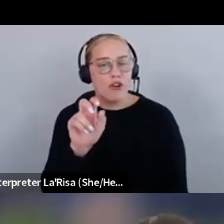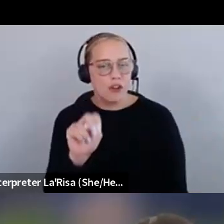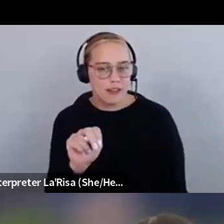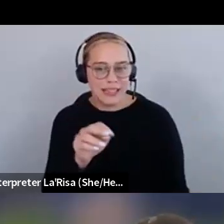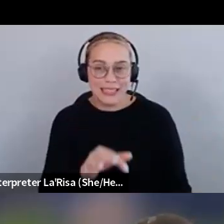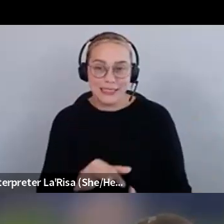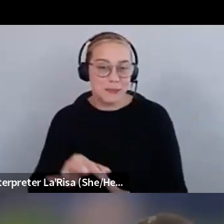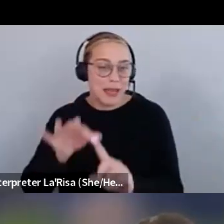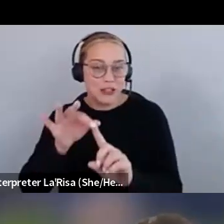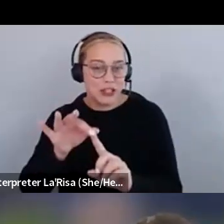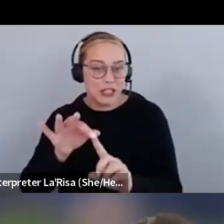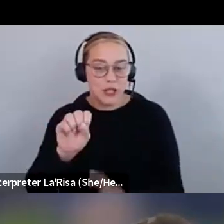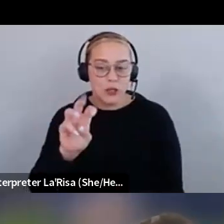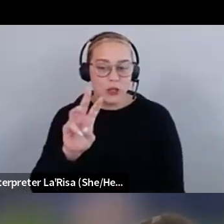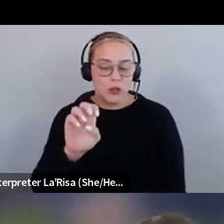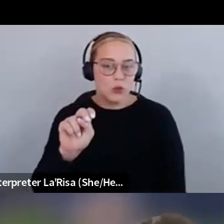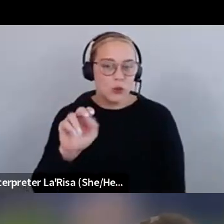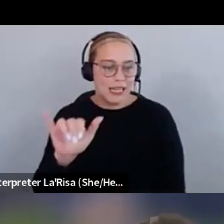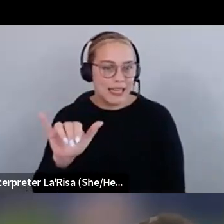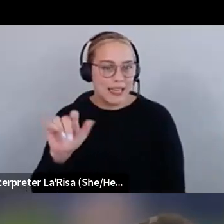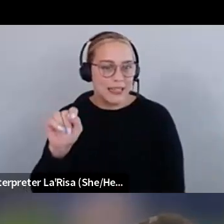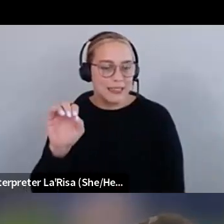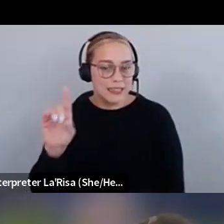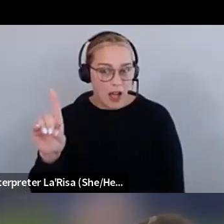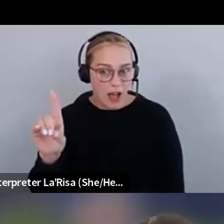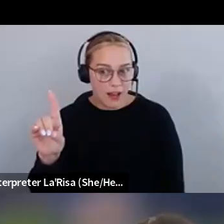movies and I watched them all year round. My favorite thing to watch